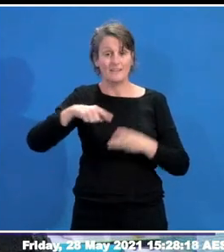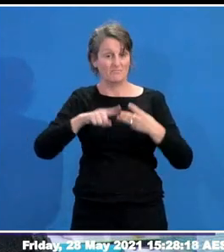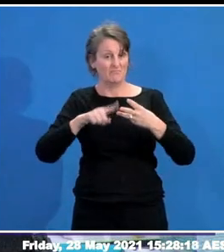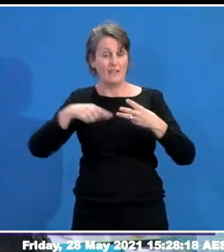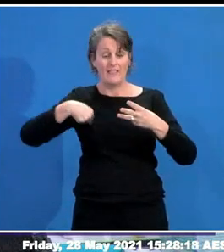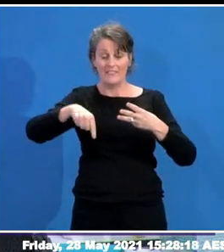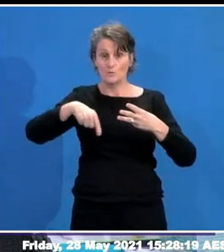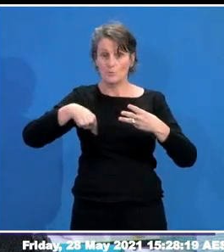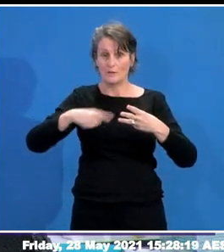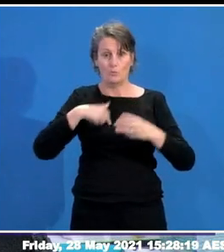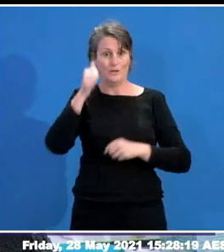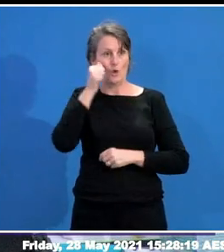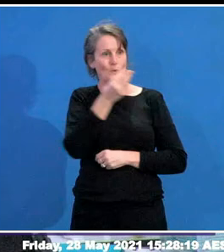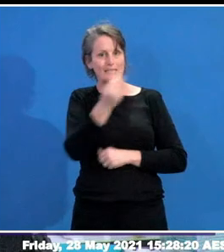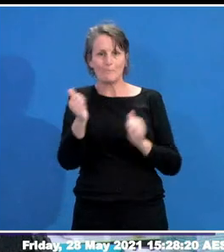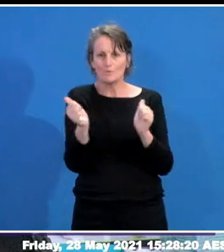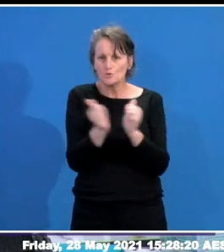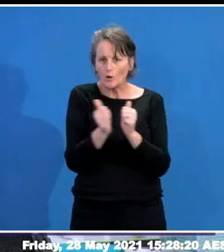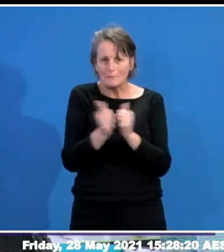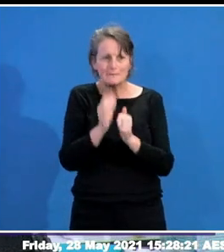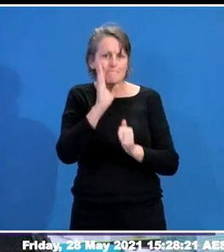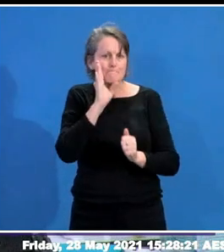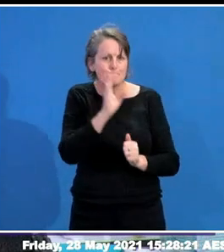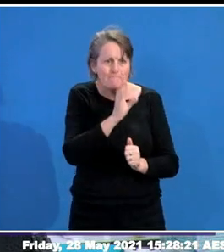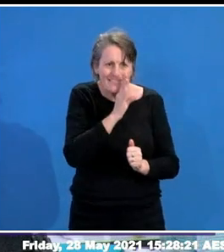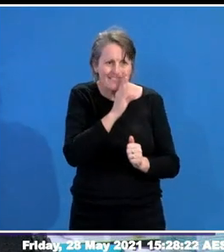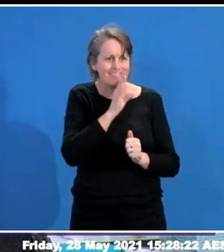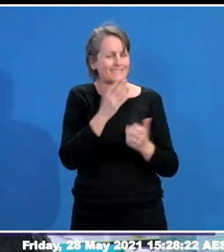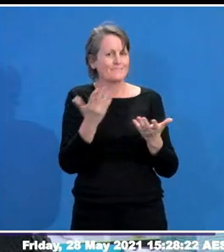that some documents may have been overlooked in responding to notices